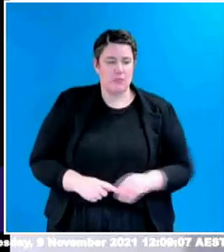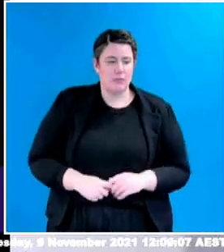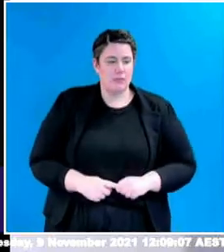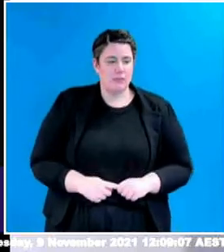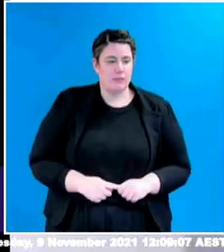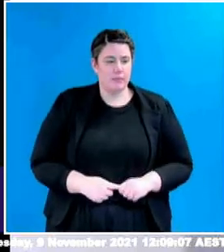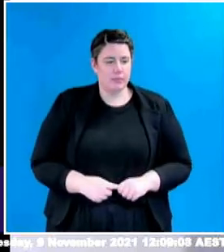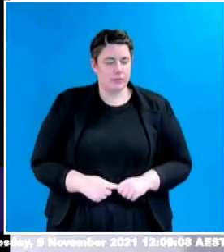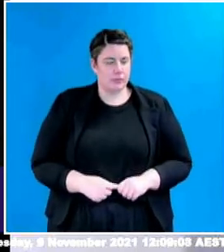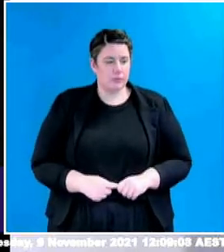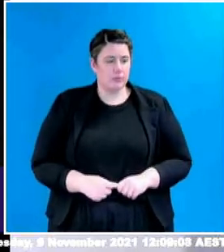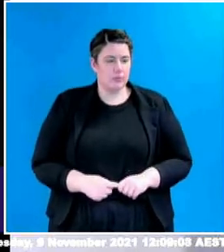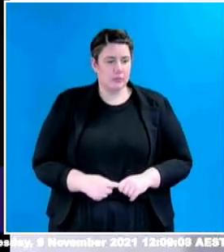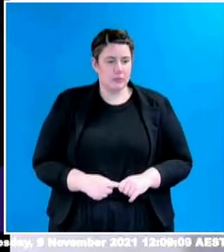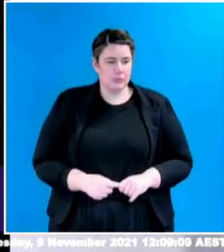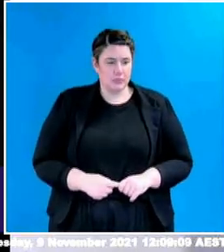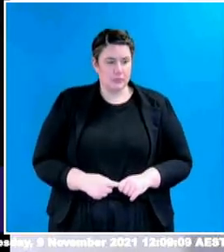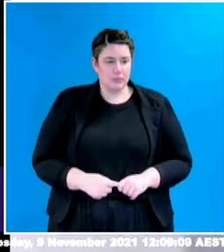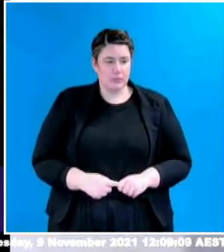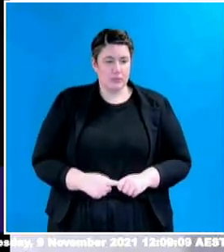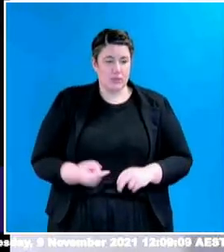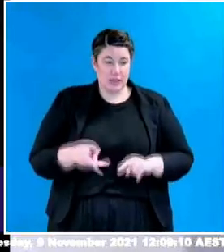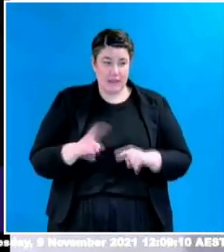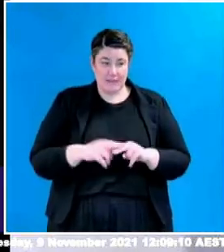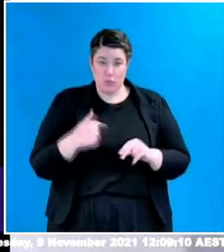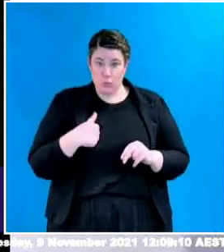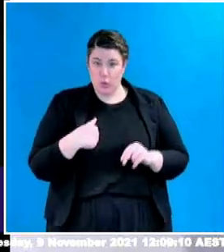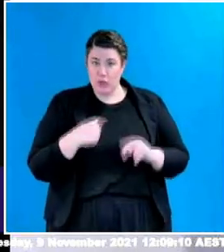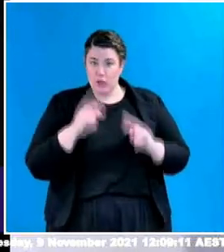If we really dug deep and did a bit of research, we might find another two or